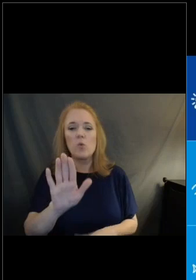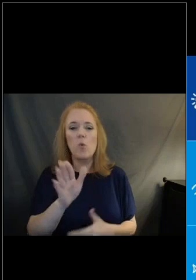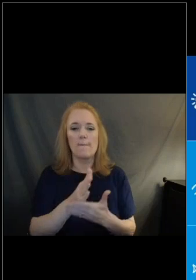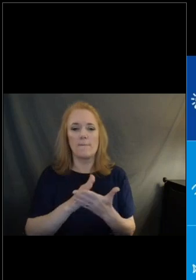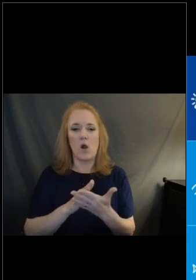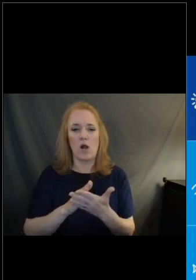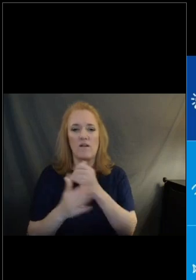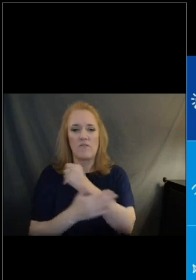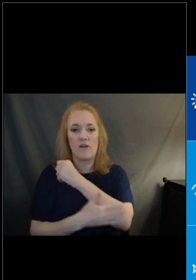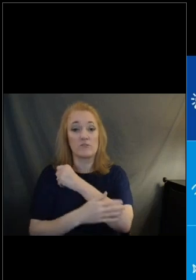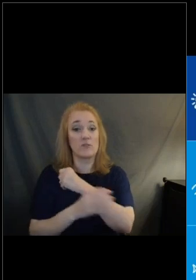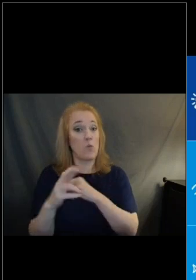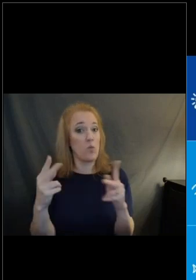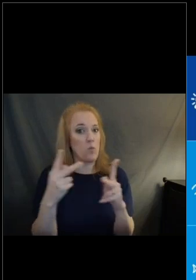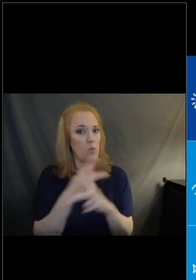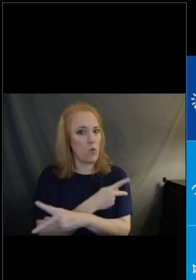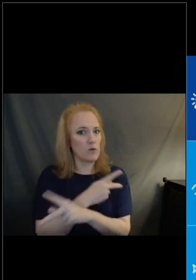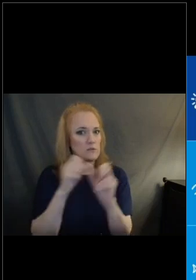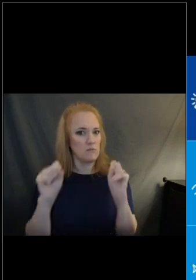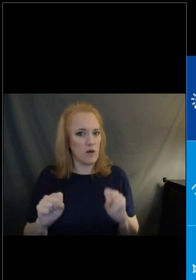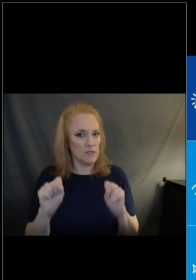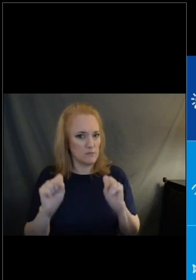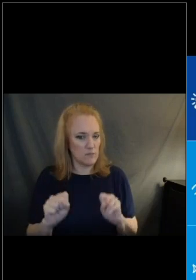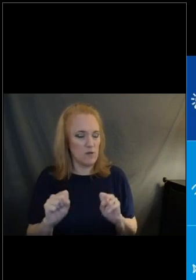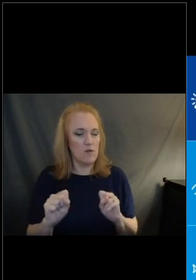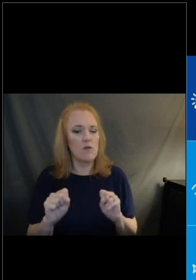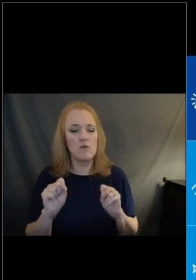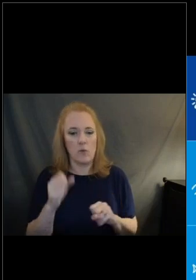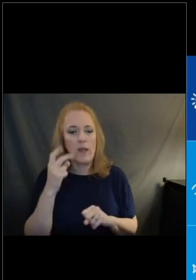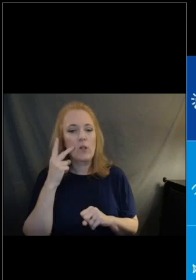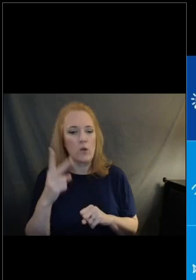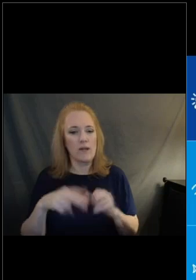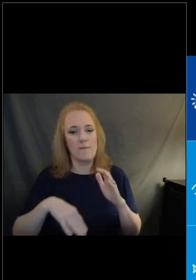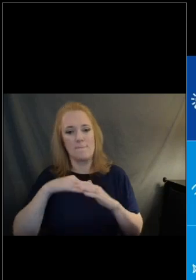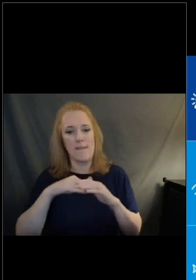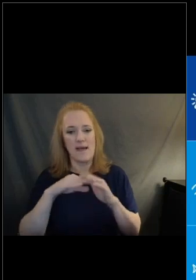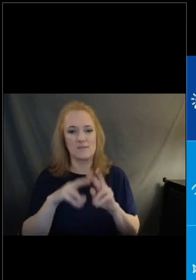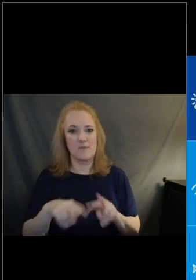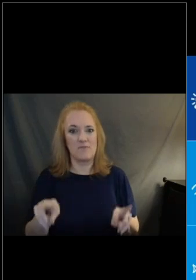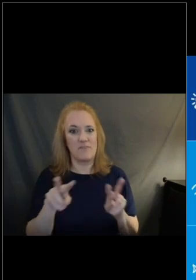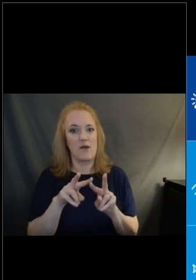case scenario might be based on the maximum value. In the next slide we'll click on one